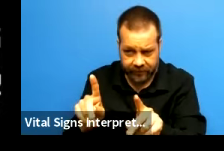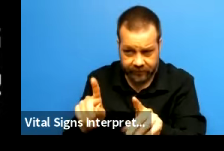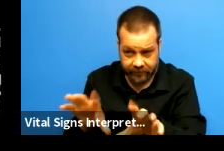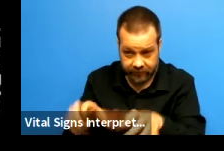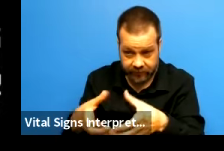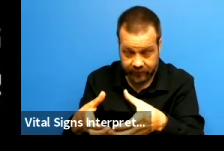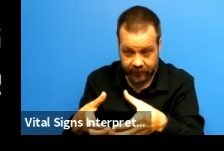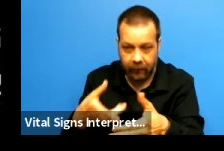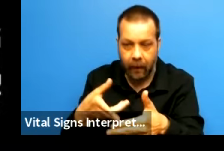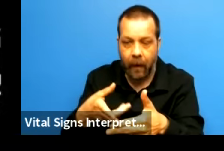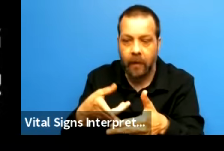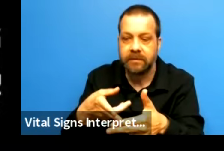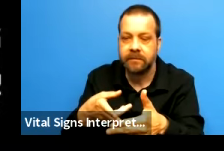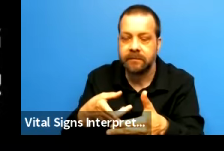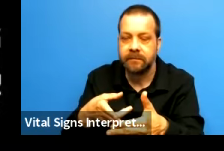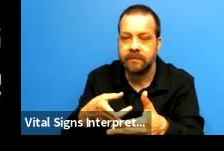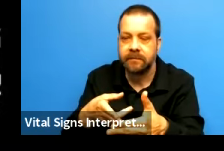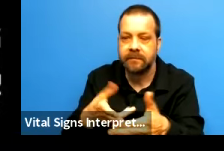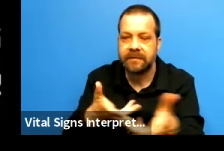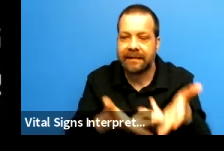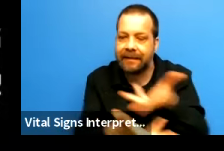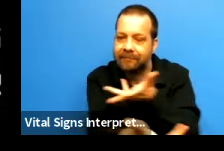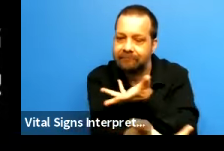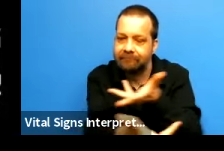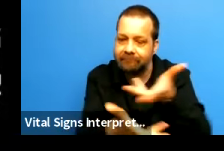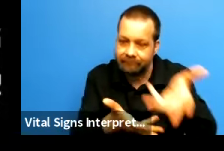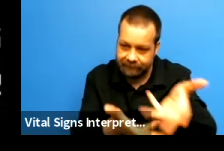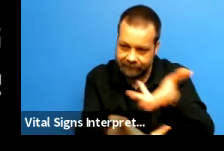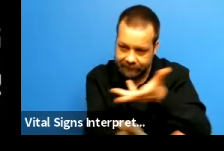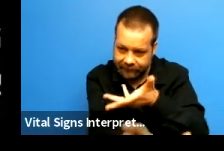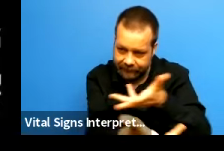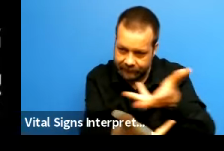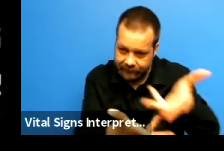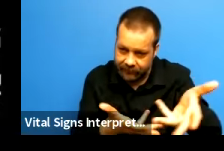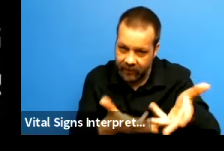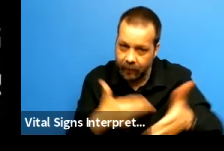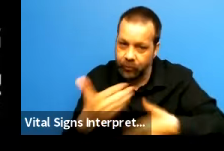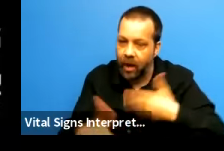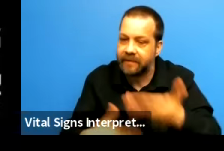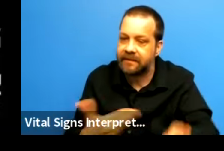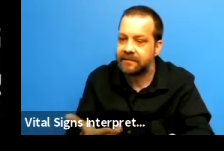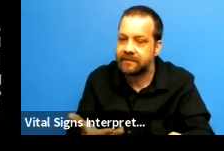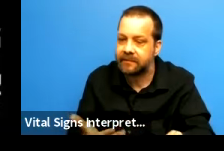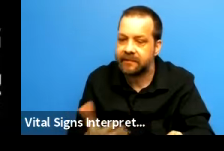calls the interactive process. This is an informal discussion.